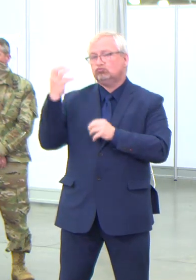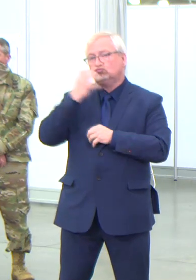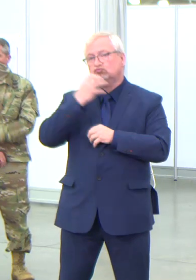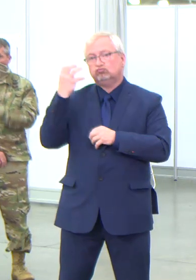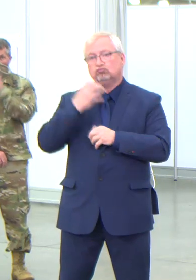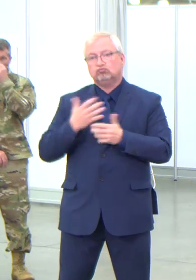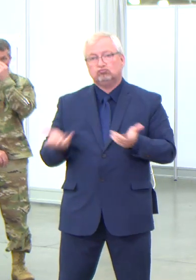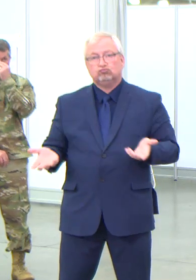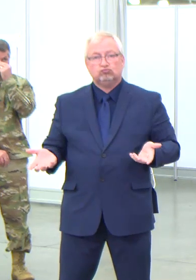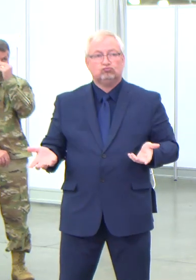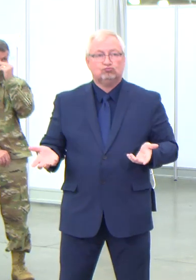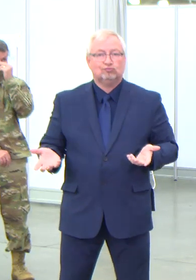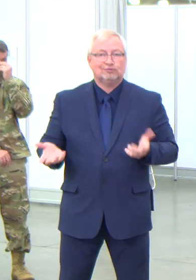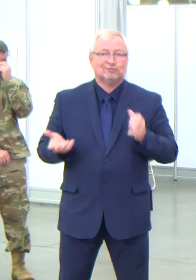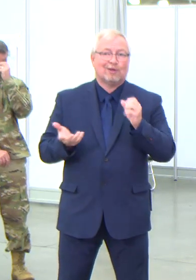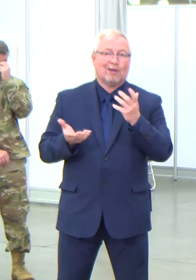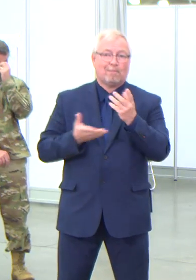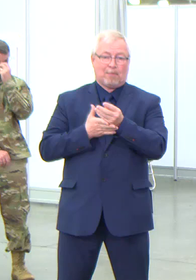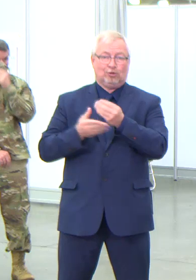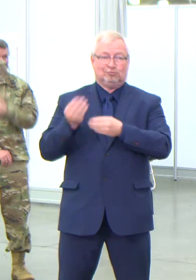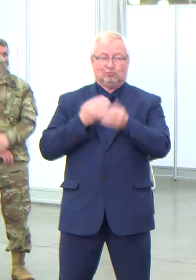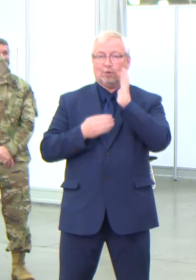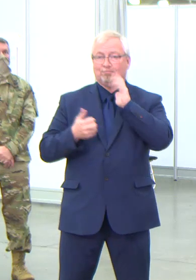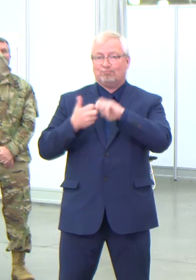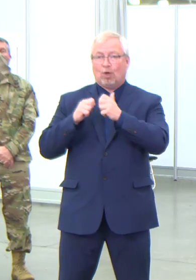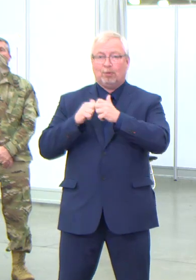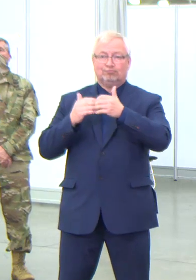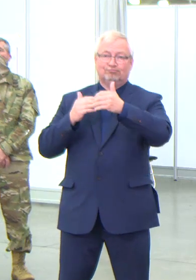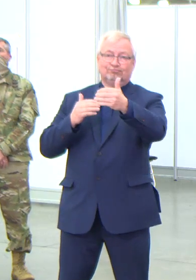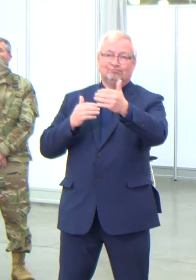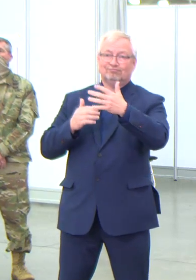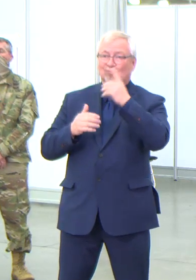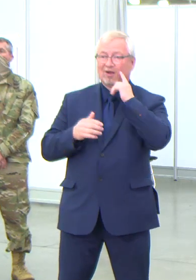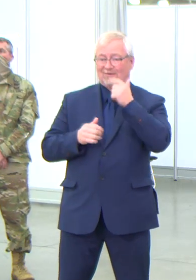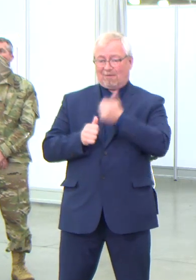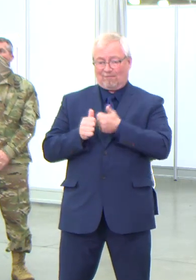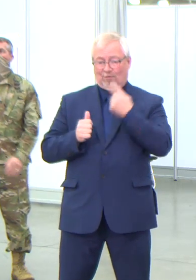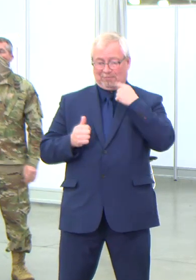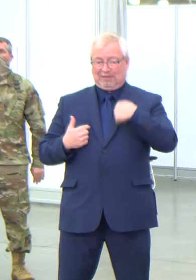So yeah. There's going to be massive budget problems for us, for